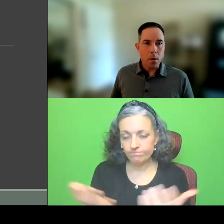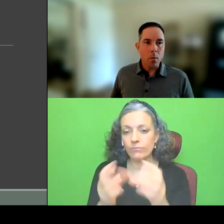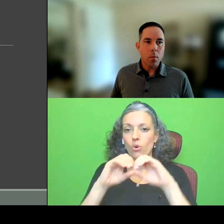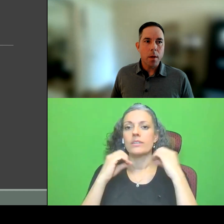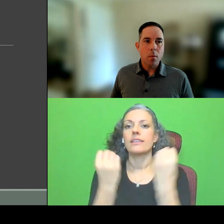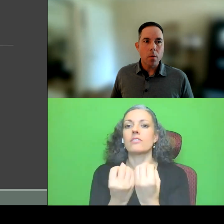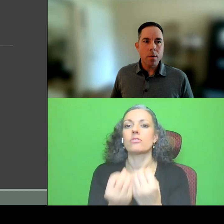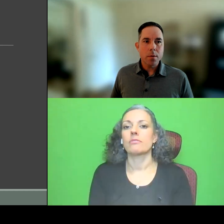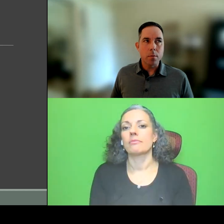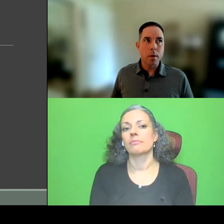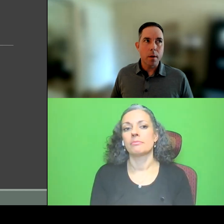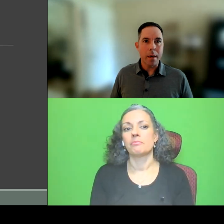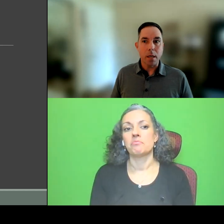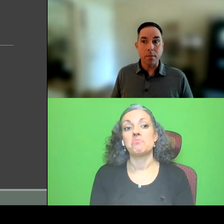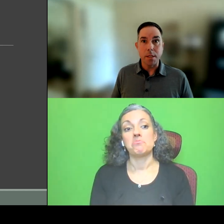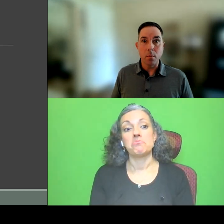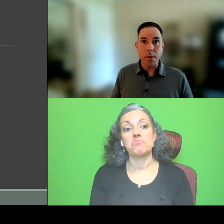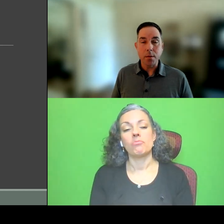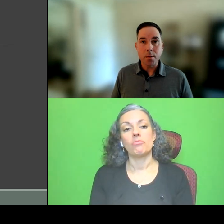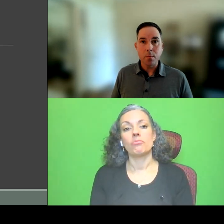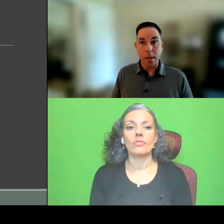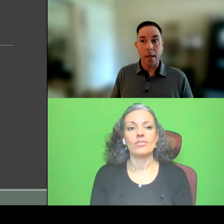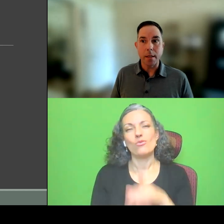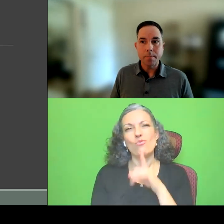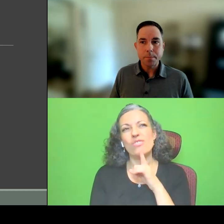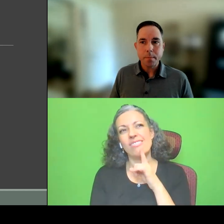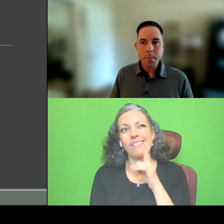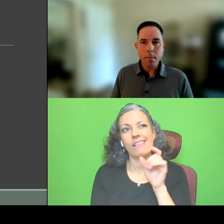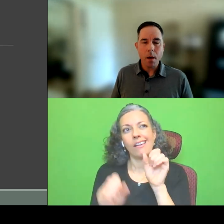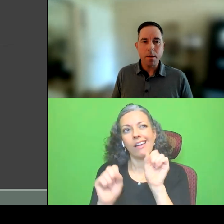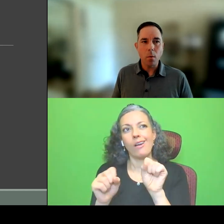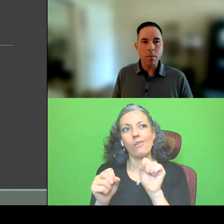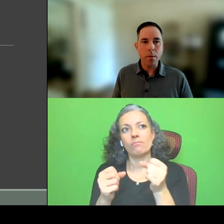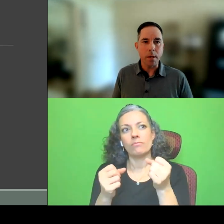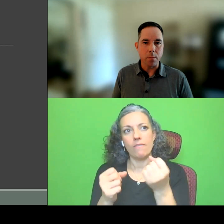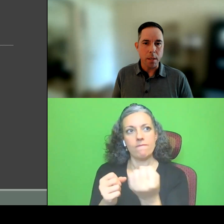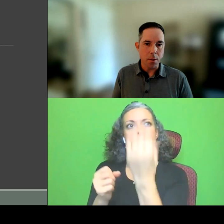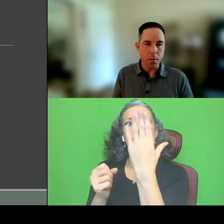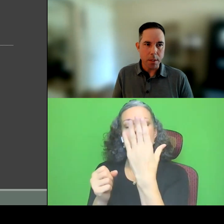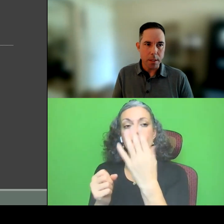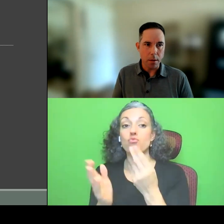So, in order to deal with this reality, I think one of the things that we need to do is indeed